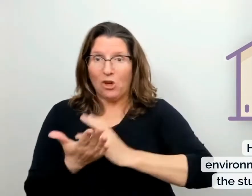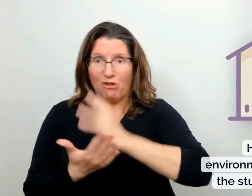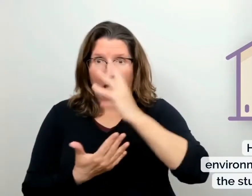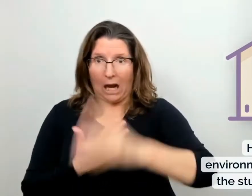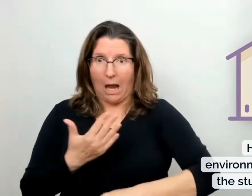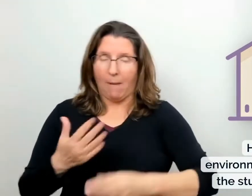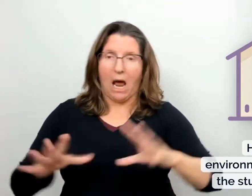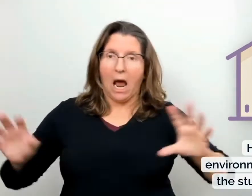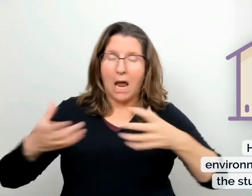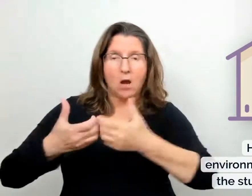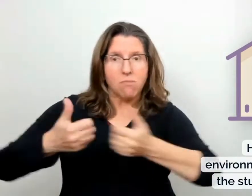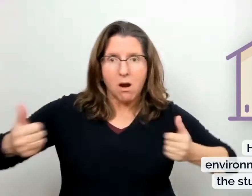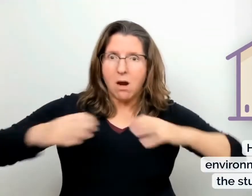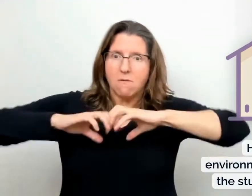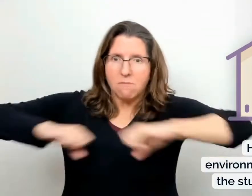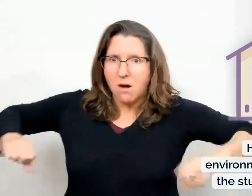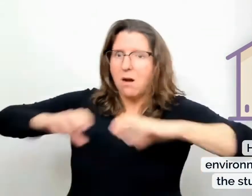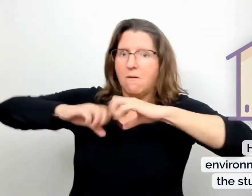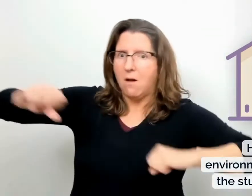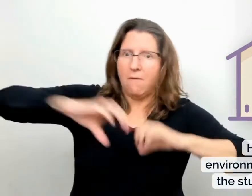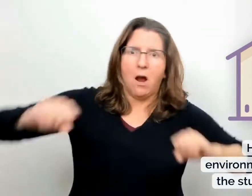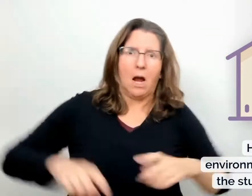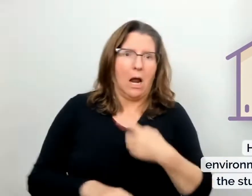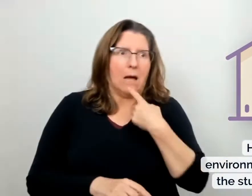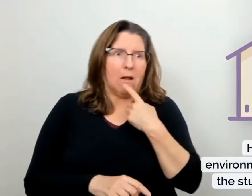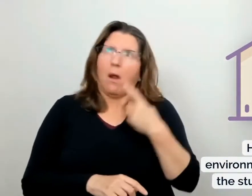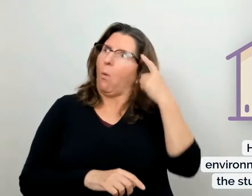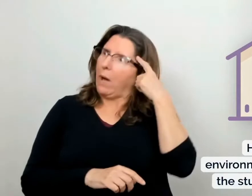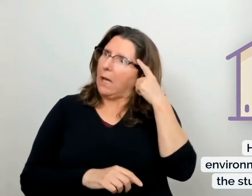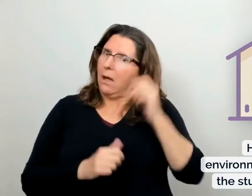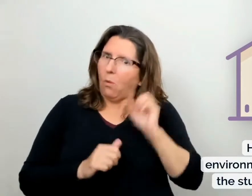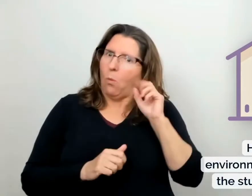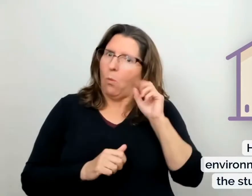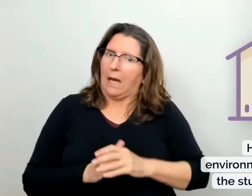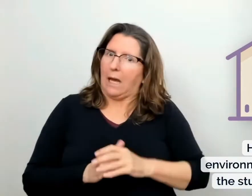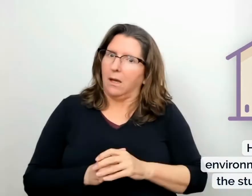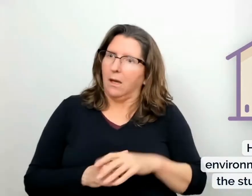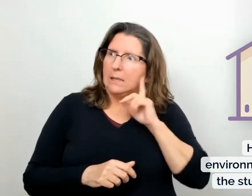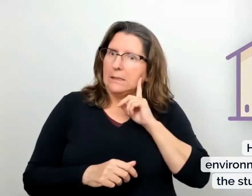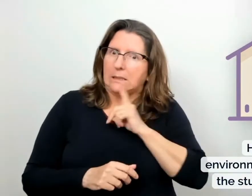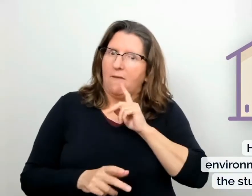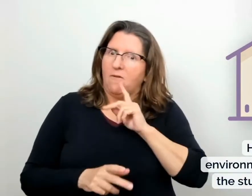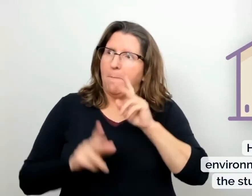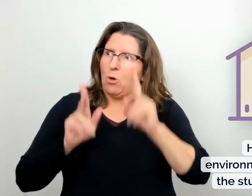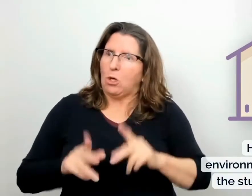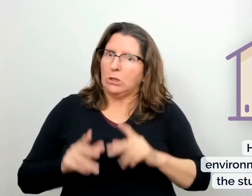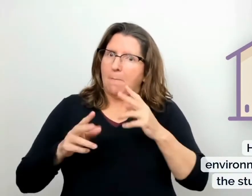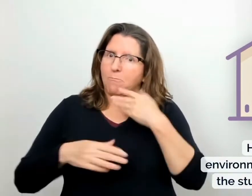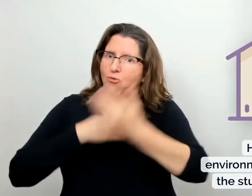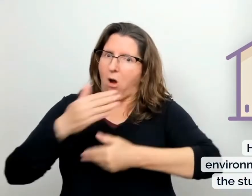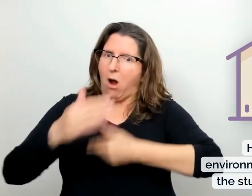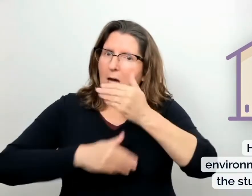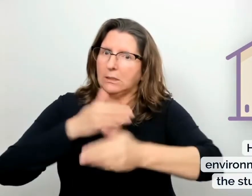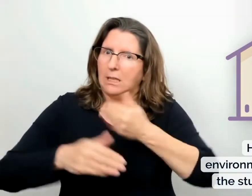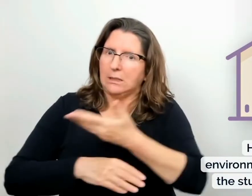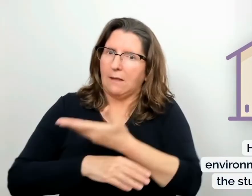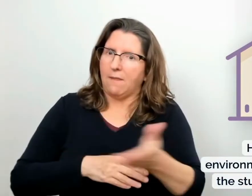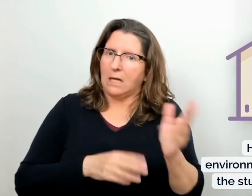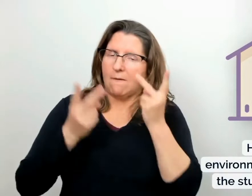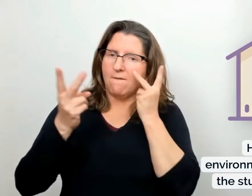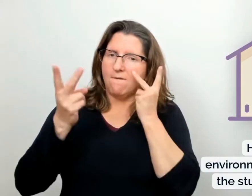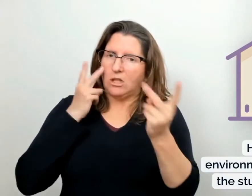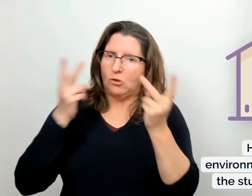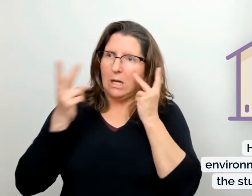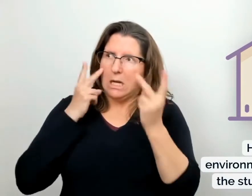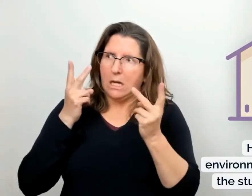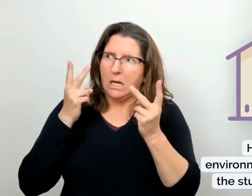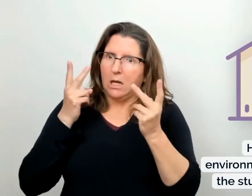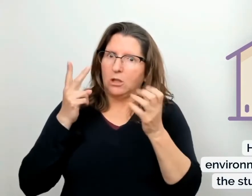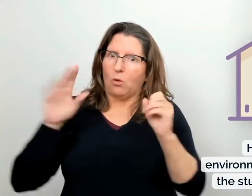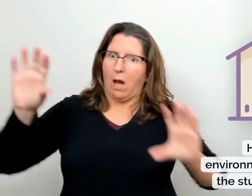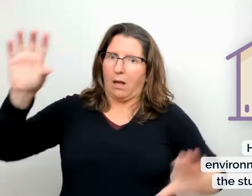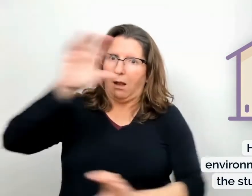So I tore apart the curriculum to adjust, to fit the learning and cognitive processing, and thinking of a deaf brain.